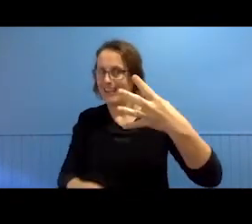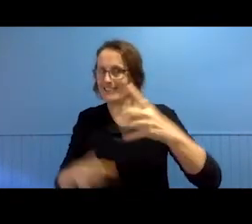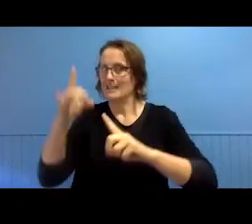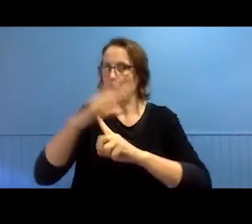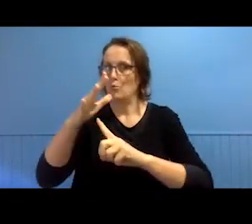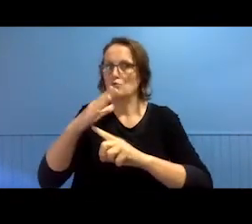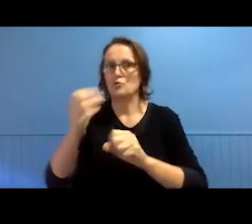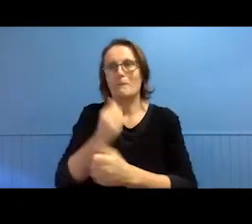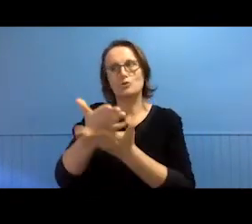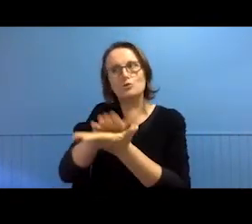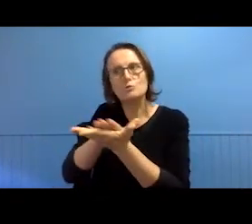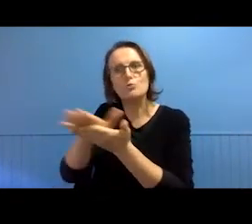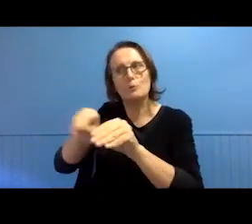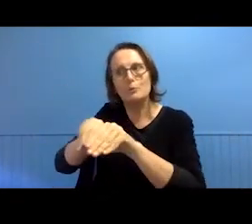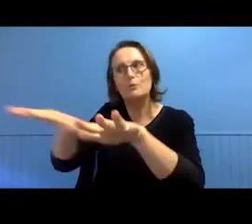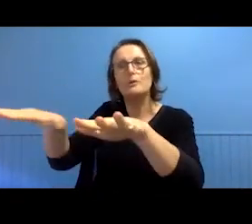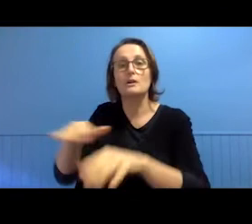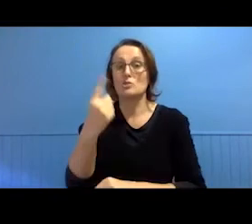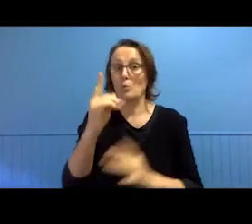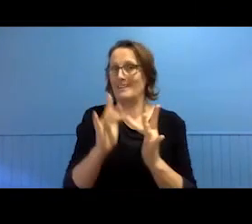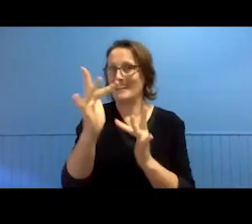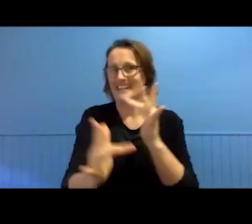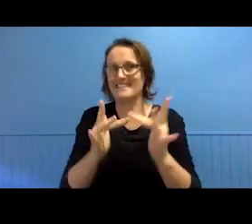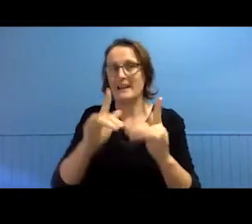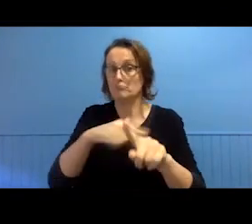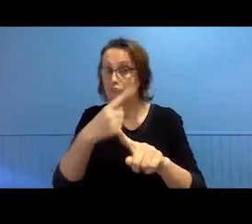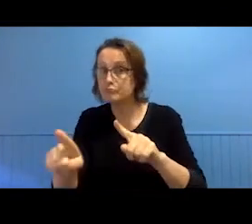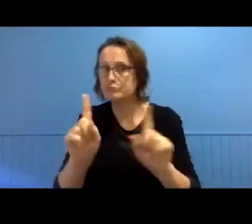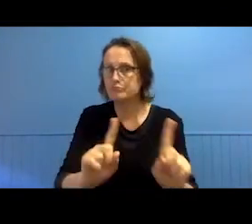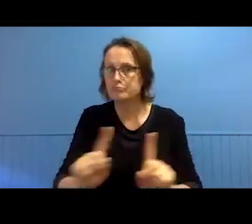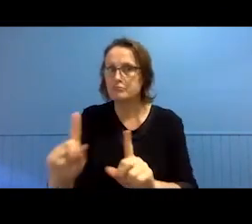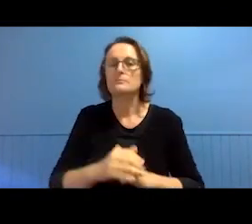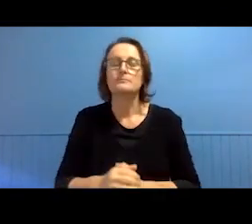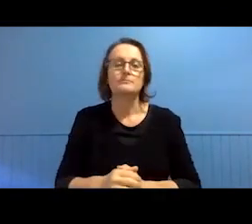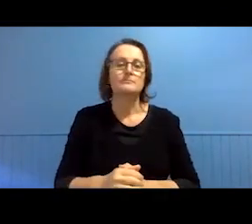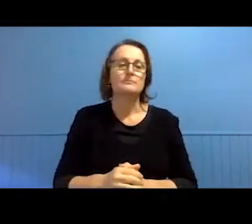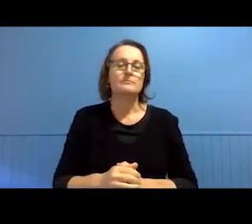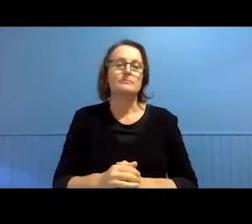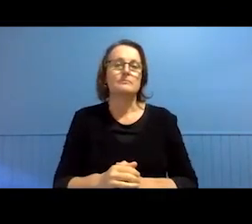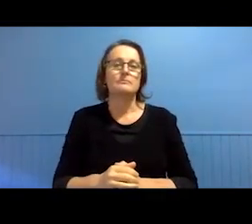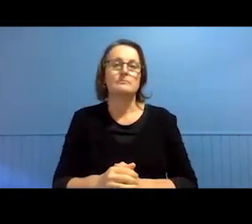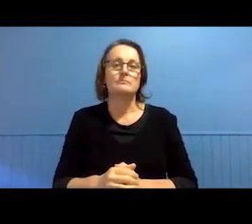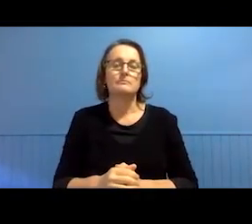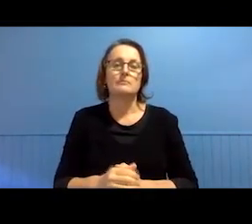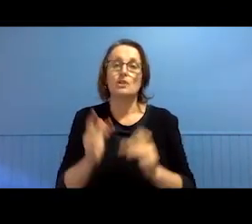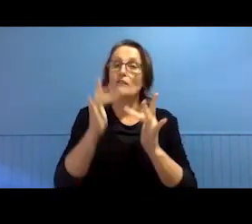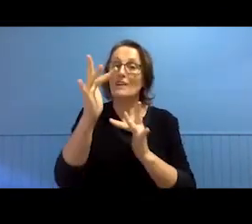stream. And again one of those is internet speed. So one of the other important things where internet speed is to look at your up load